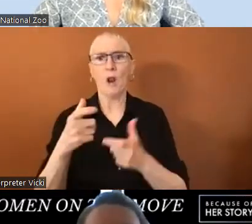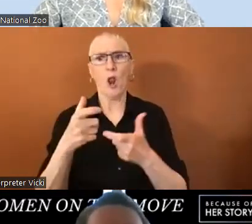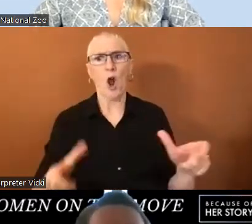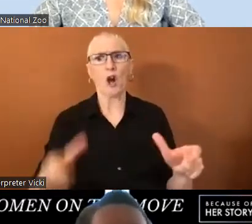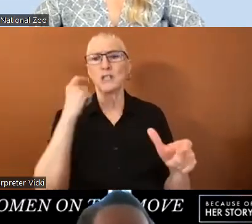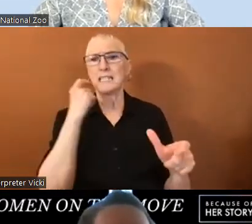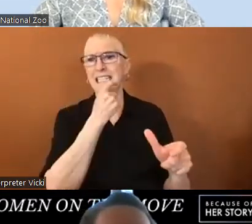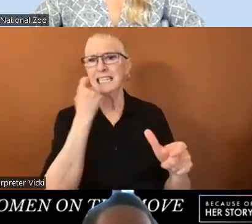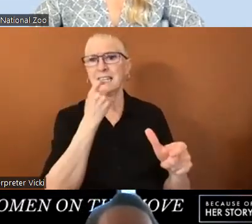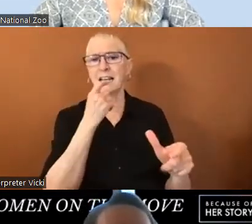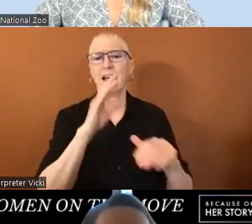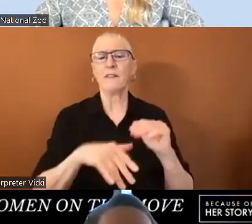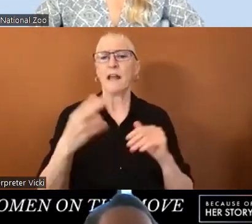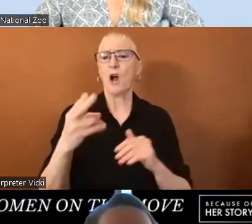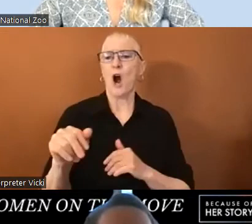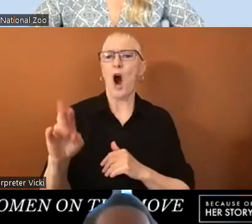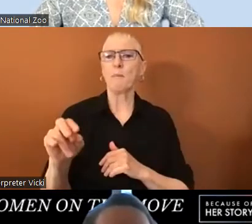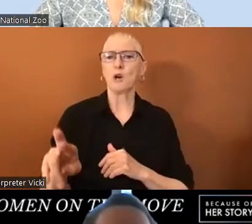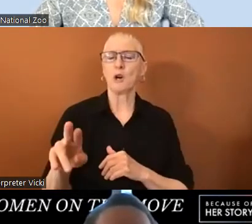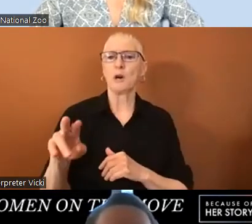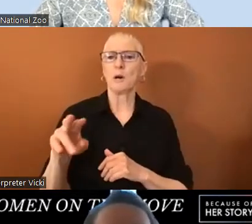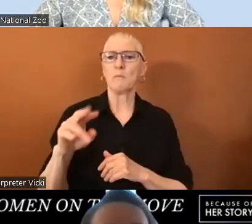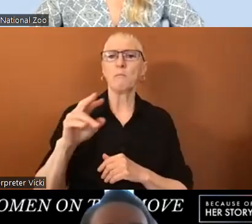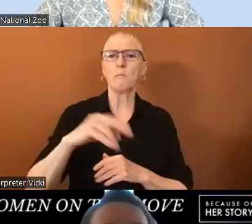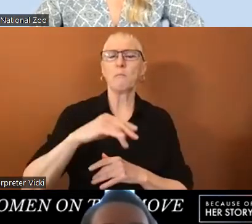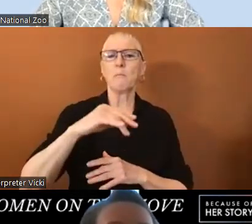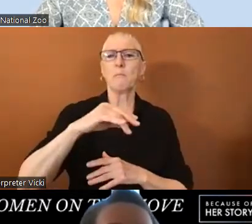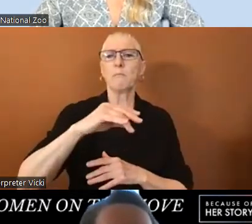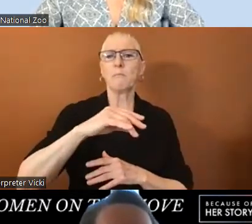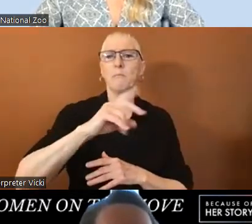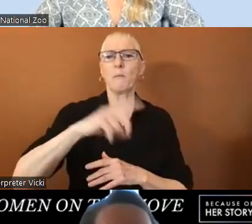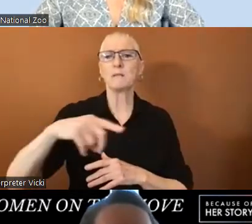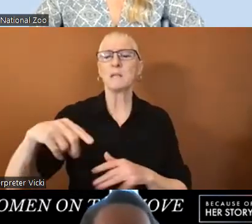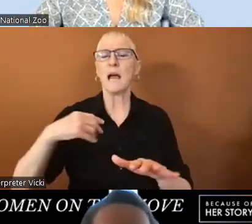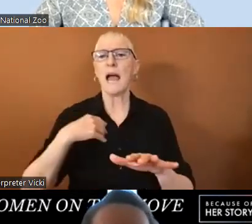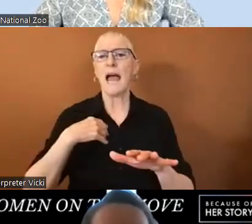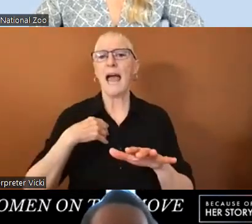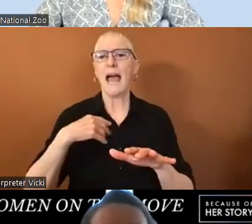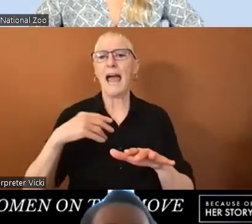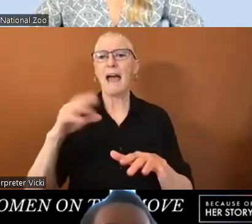versus a harbor porpoise which have very small, conical teeth or cone-like shaped teeth. So it's